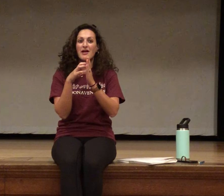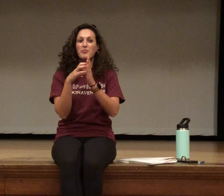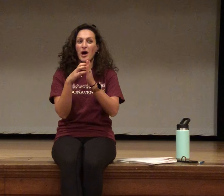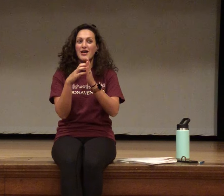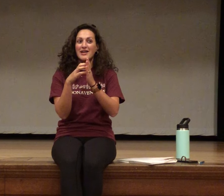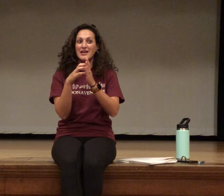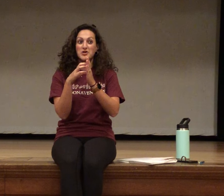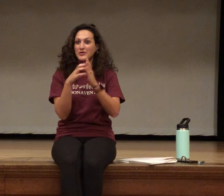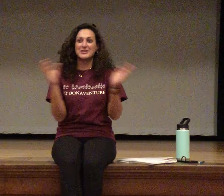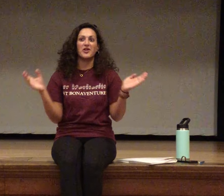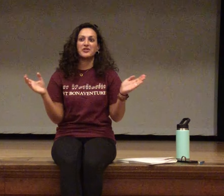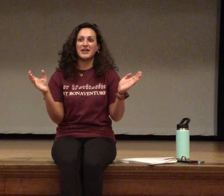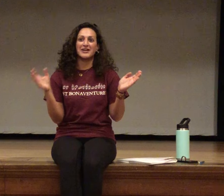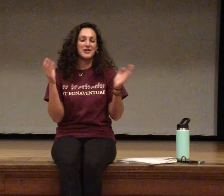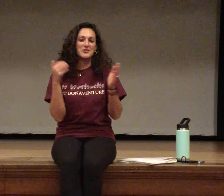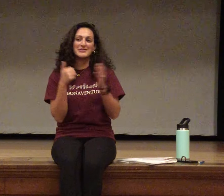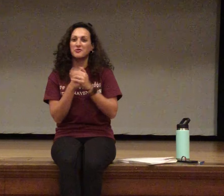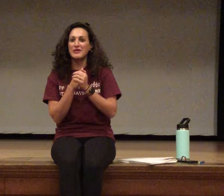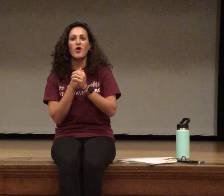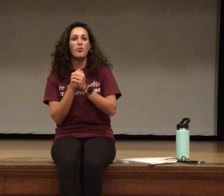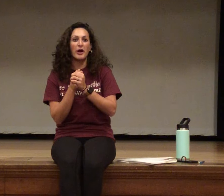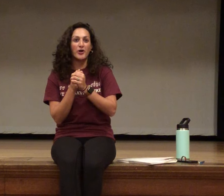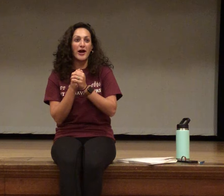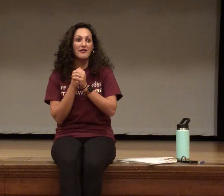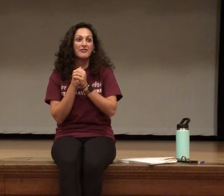but you can still understand it like you can still read the whole paragraph